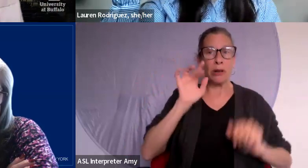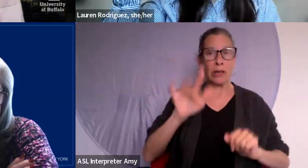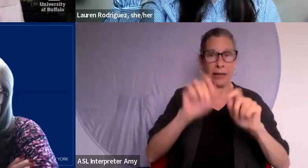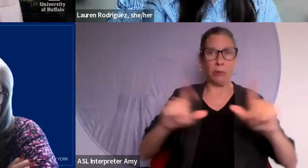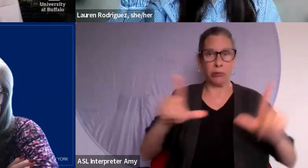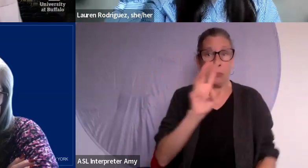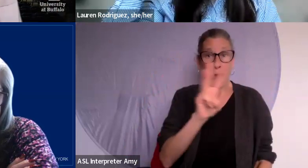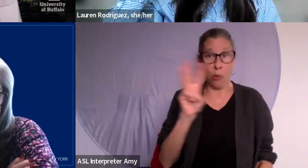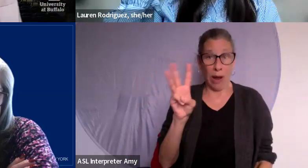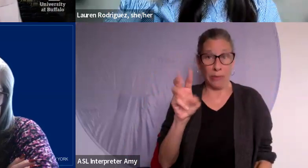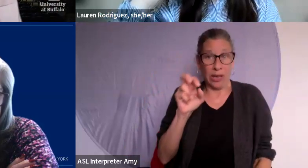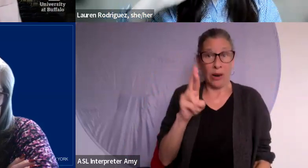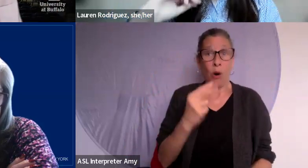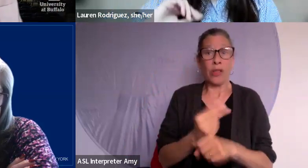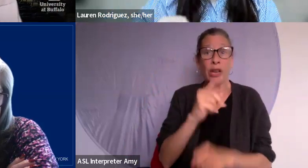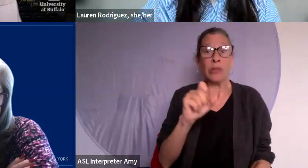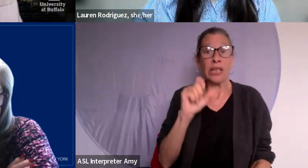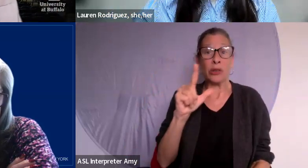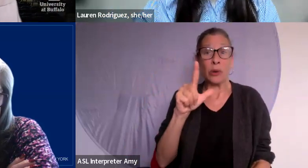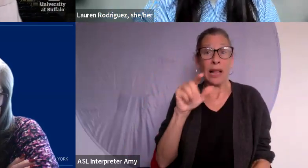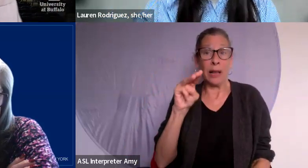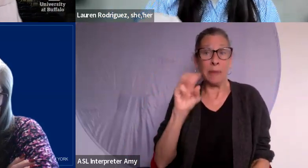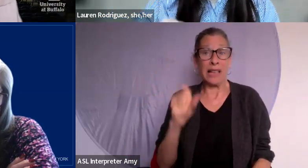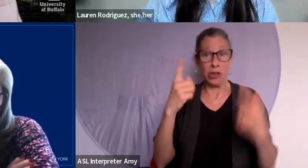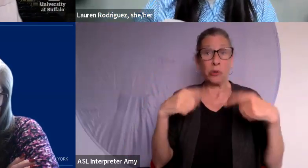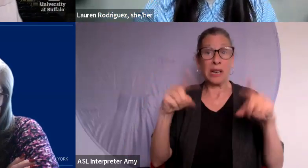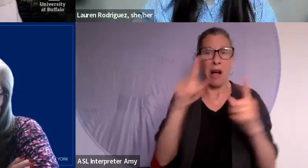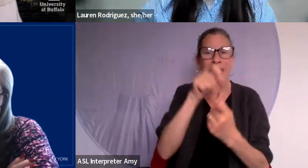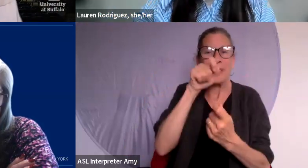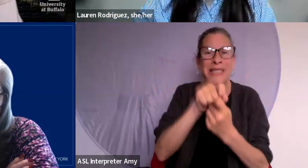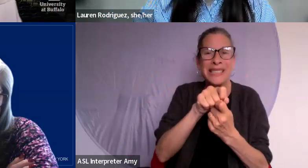using a tool in the LMS, to accomplish very specific things.